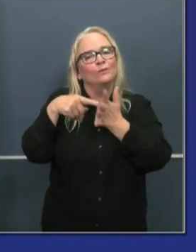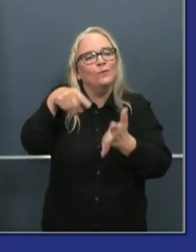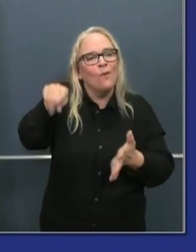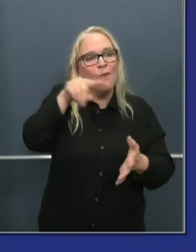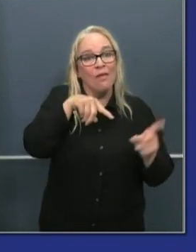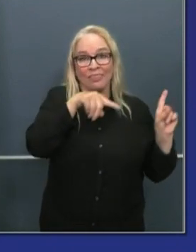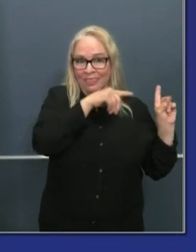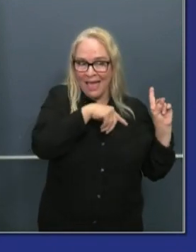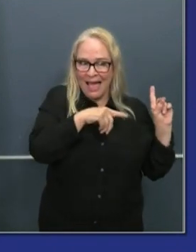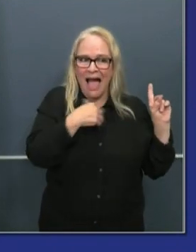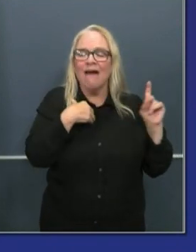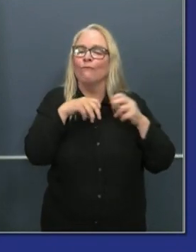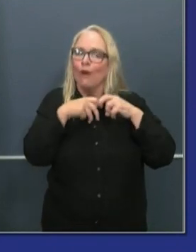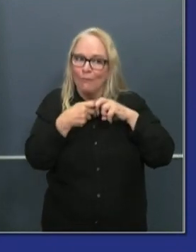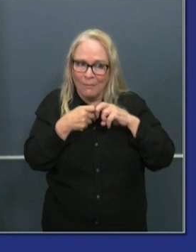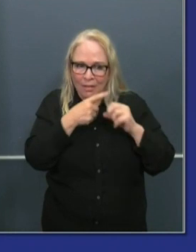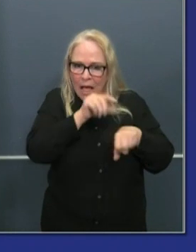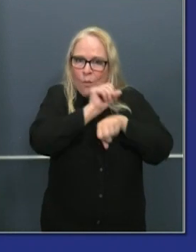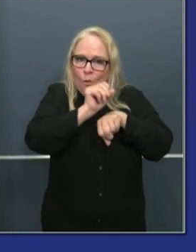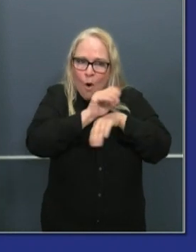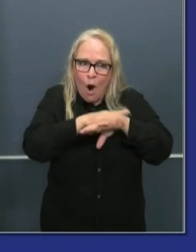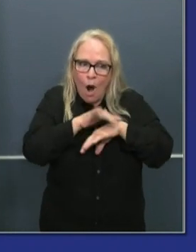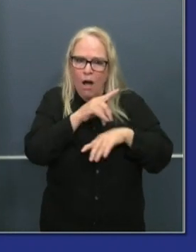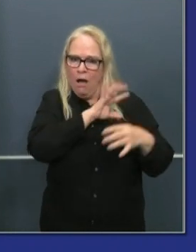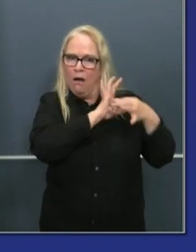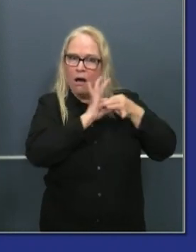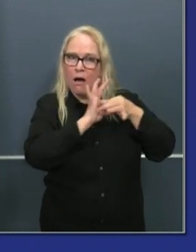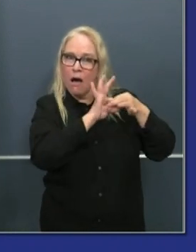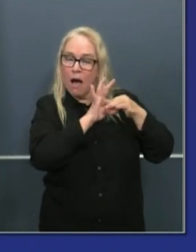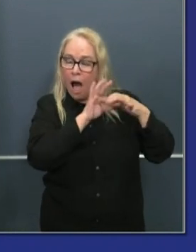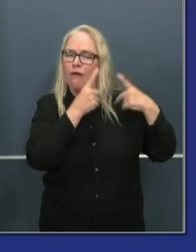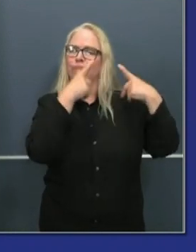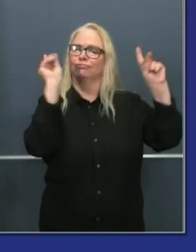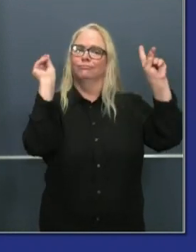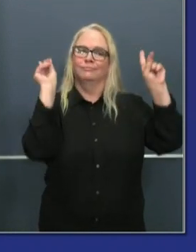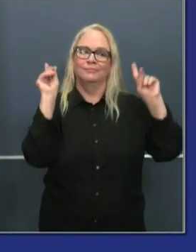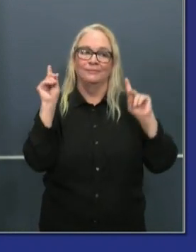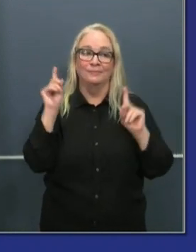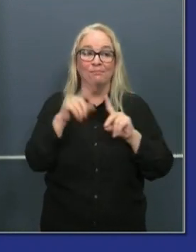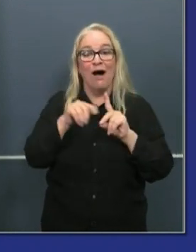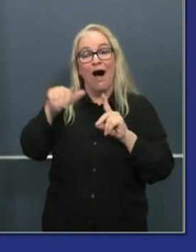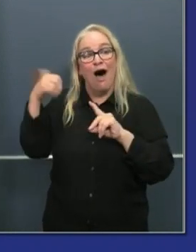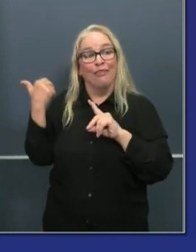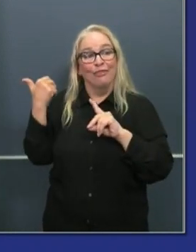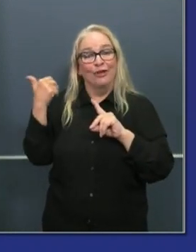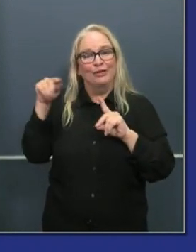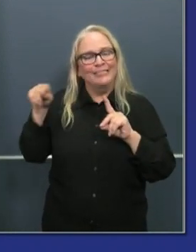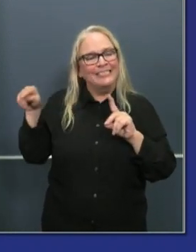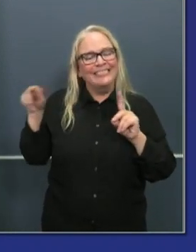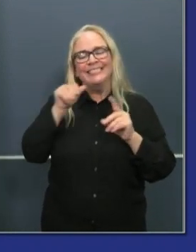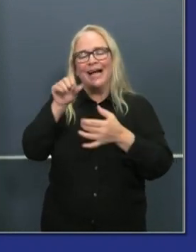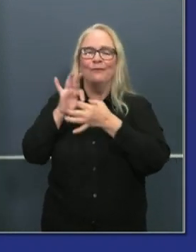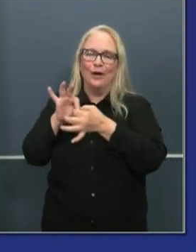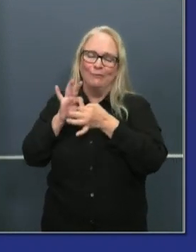AND I HIGHLIGHT THEIR EXAMPLE BECAUSE IT'S DESERVING. THAT'S REPRESENTED AGAIN BY THE VAST MAJORITY OF PARTS OF THE STATE